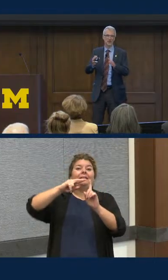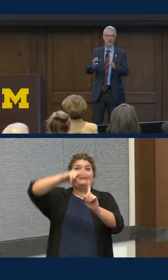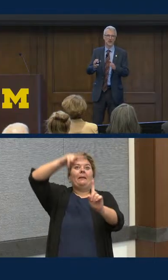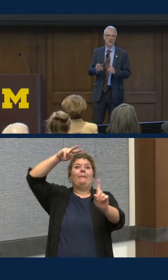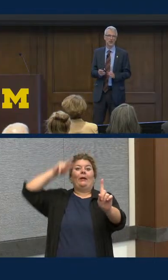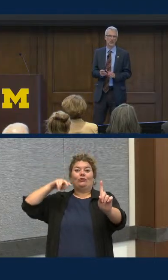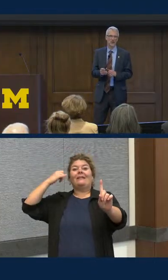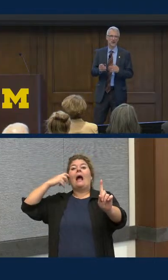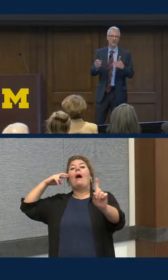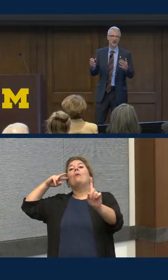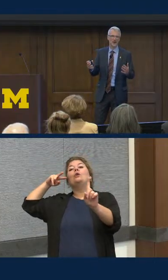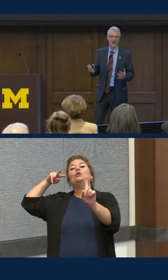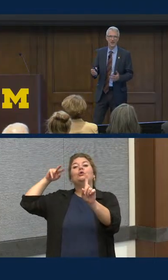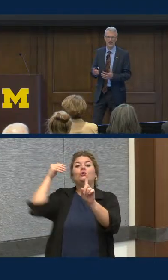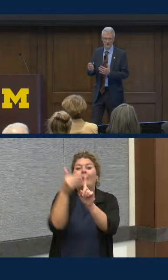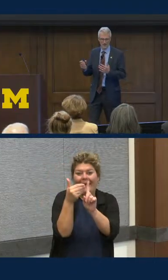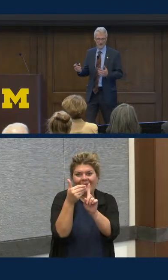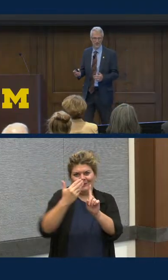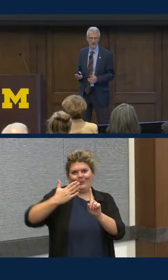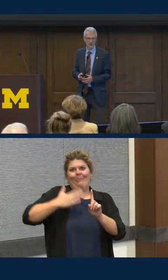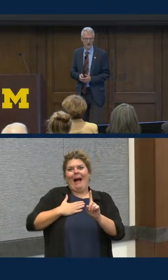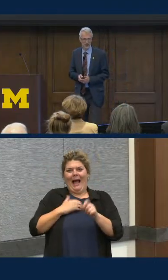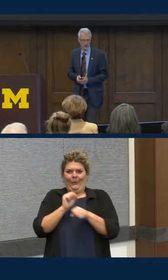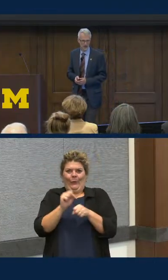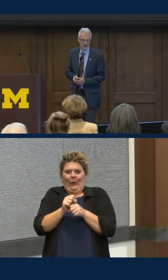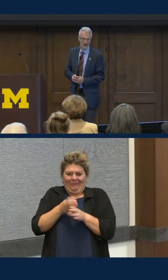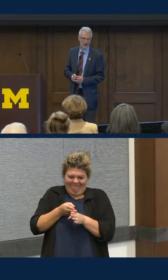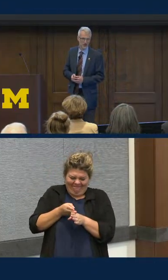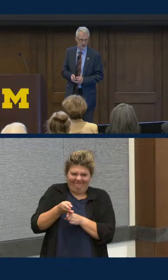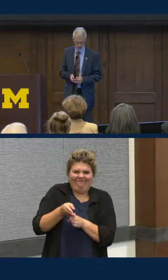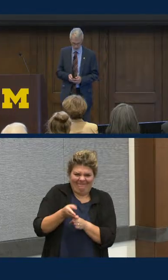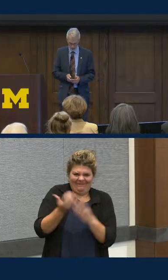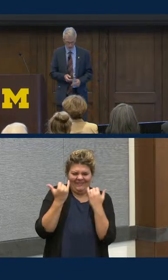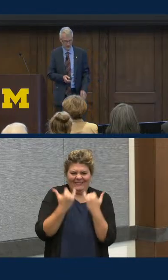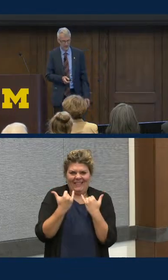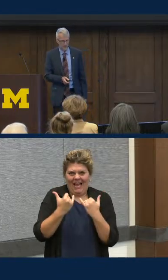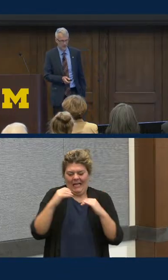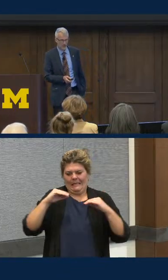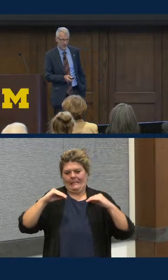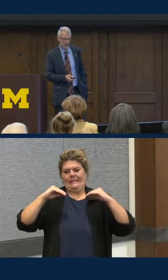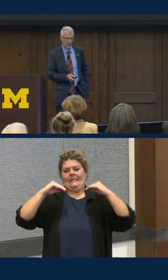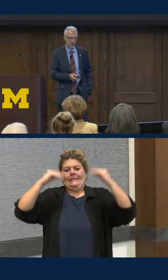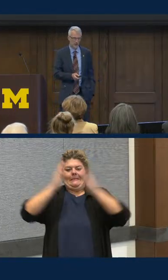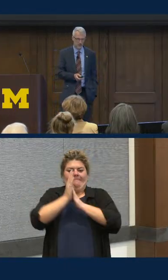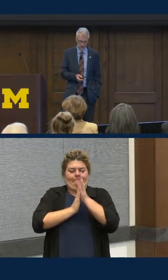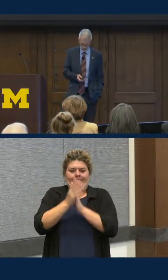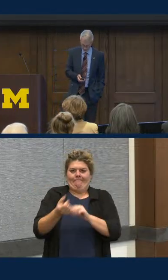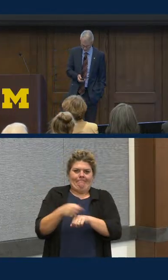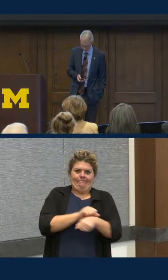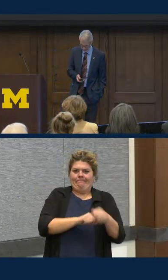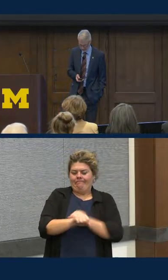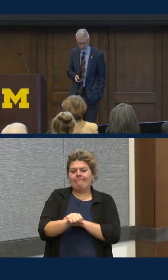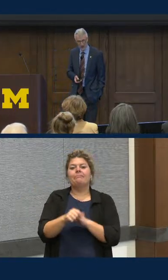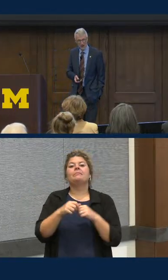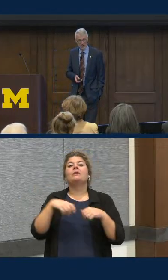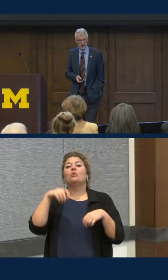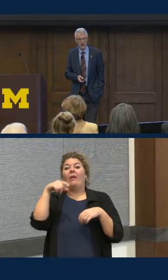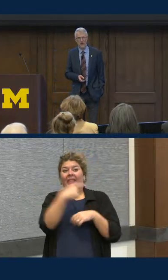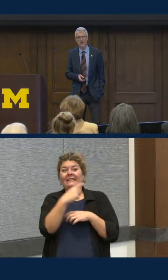into more of what my collaborators and my group and I